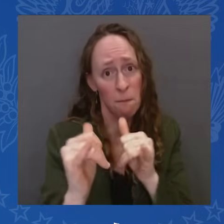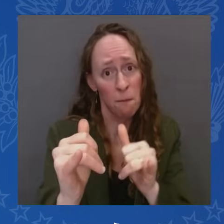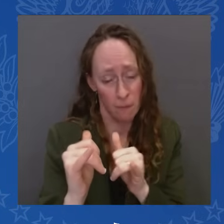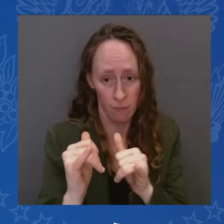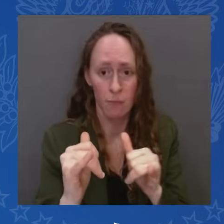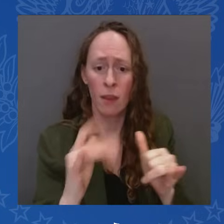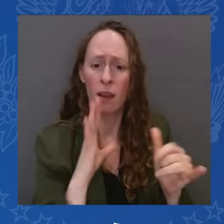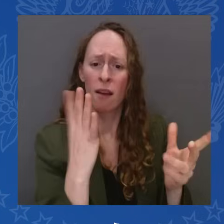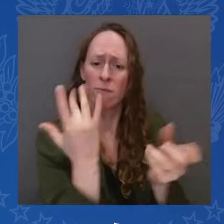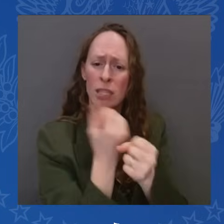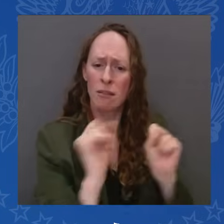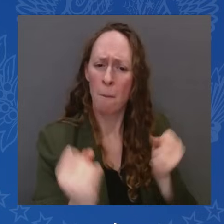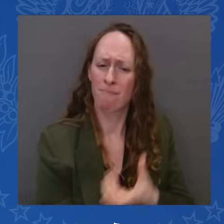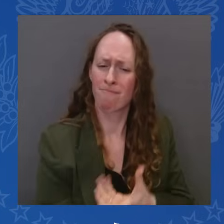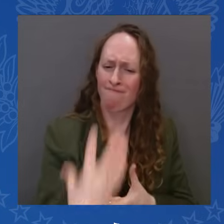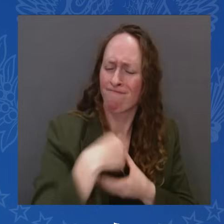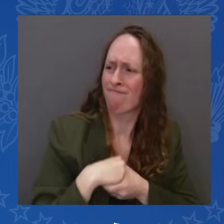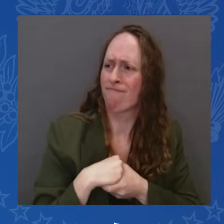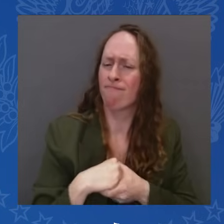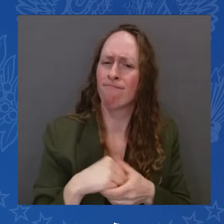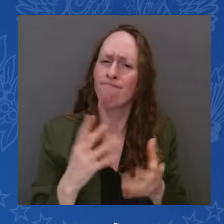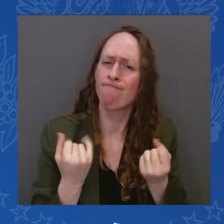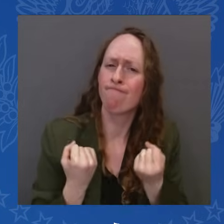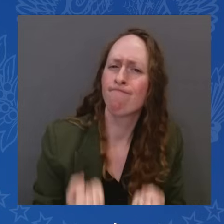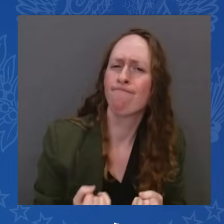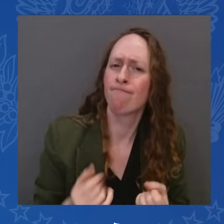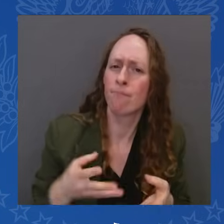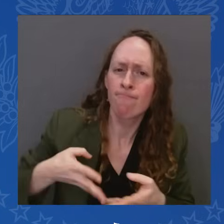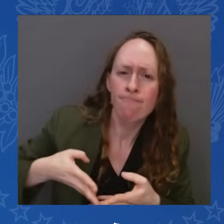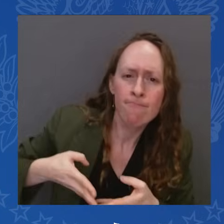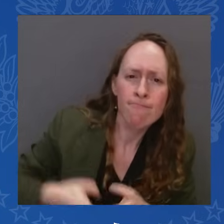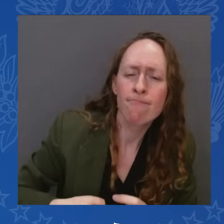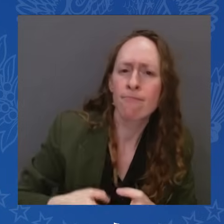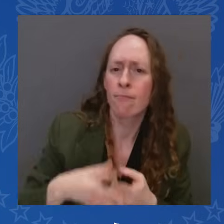When freedom is strong in one country, it is strong everywhere.